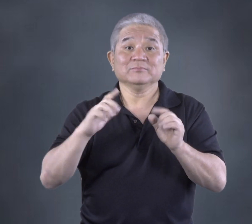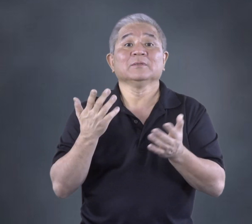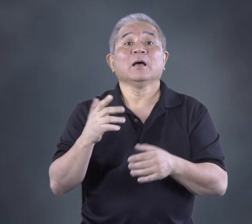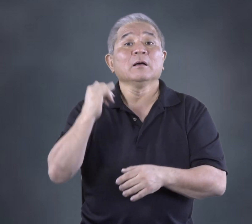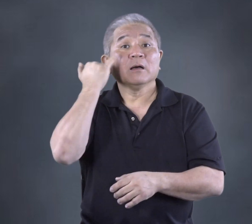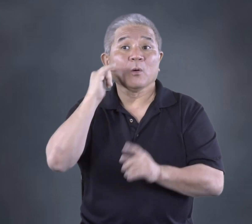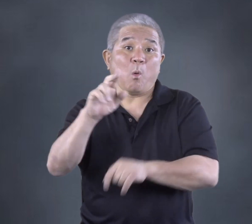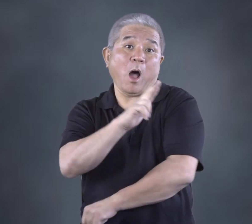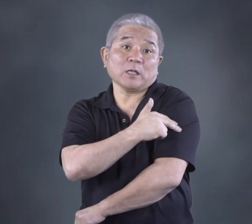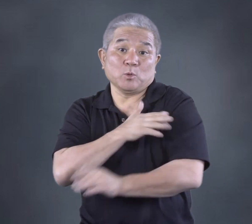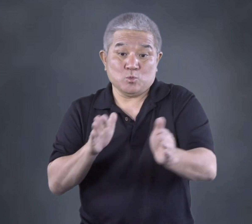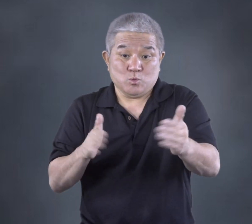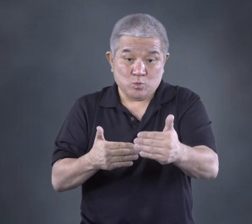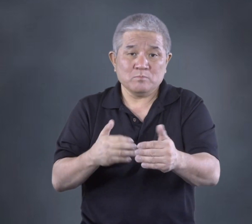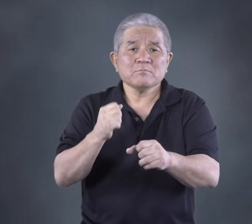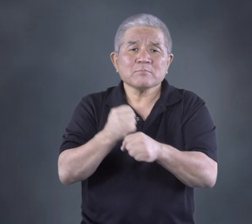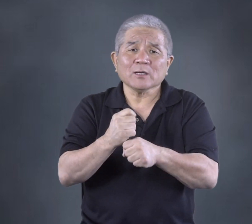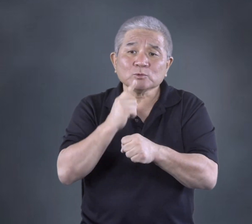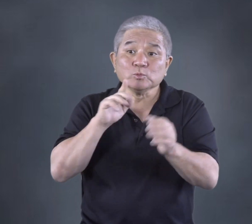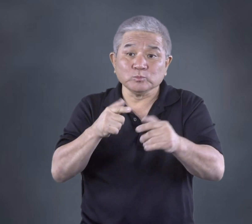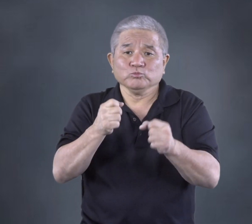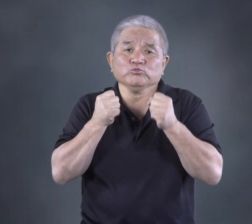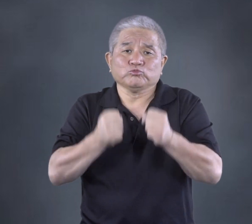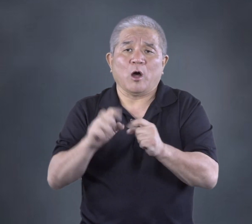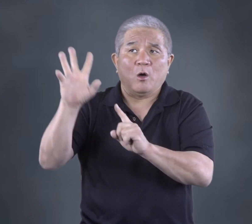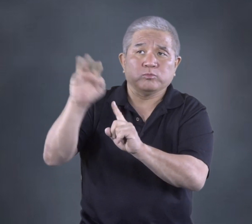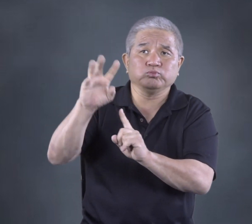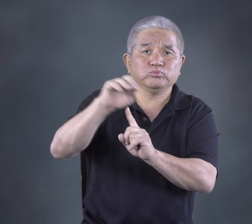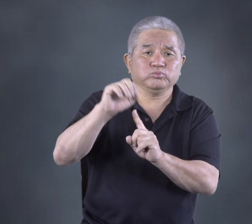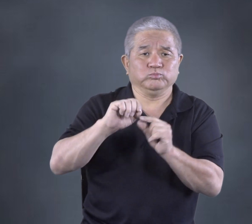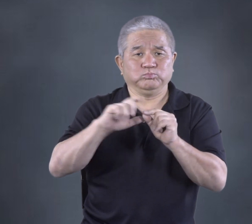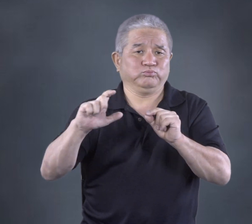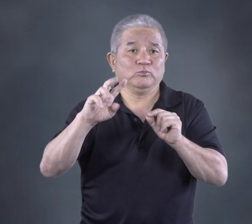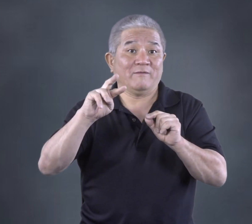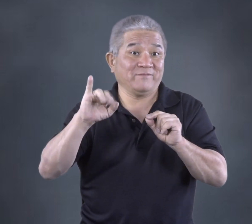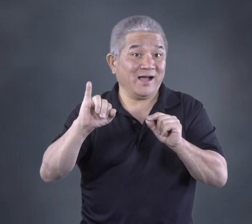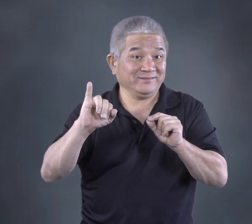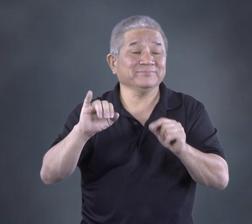If you go to a hospital room, make sure that room is an area with strong WiFI.